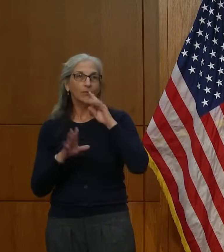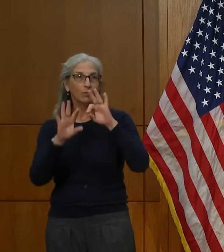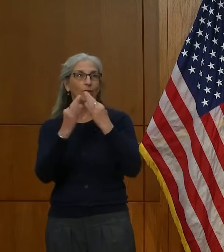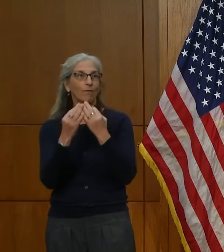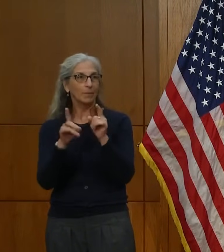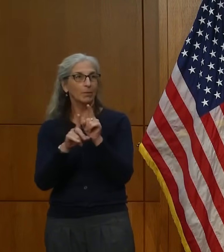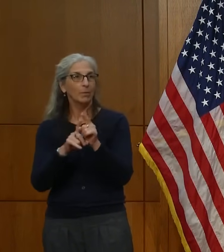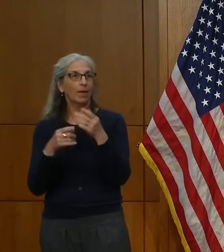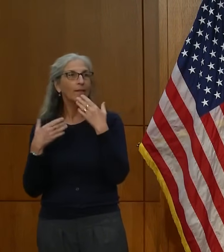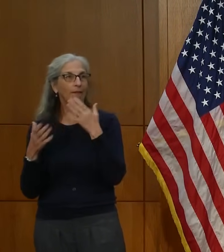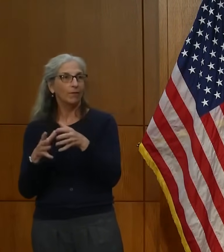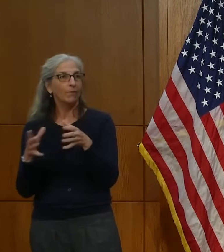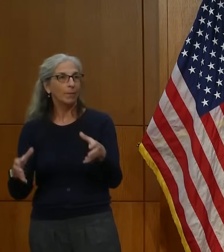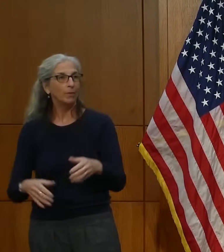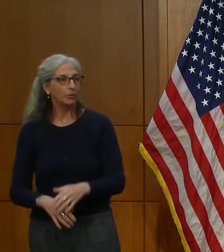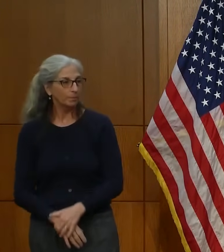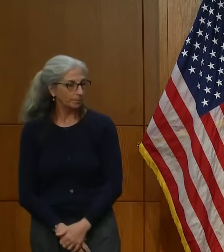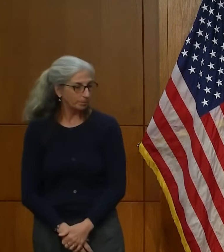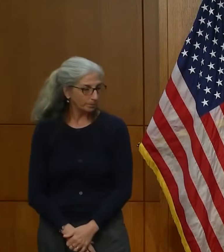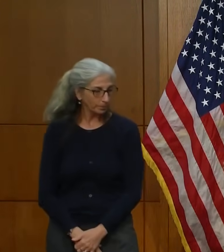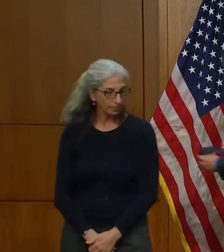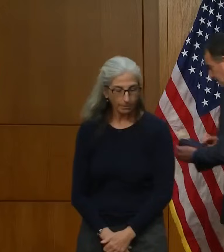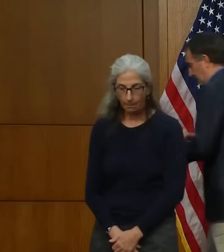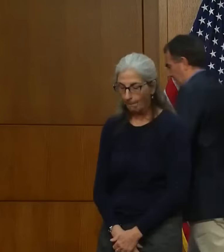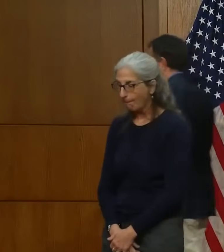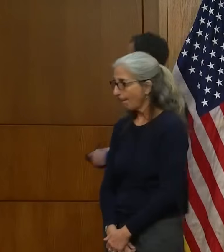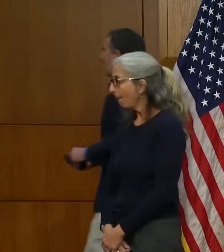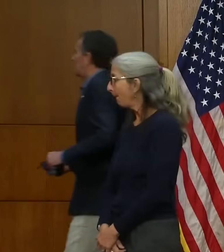EVERYBODY AND PLEASE STAY SAFE AND STAY HEALTHY. AND THAT'S